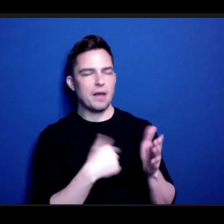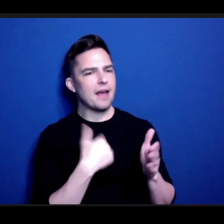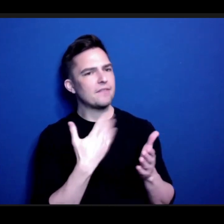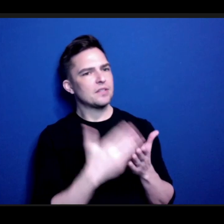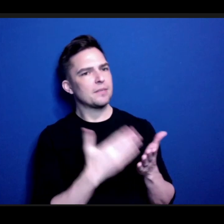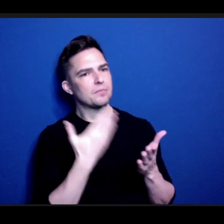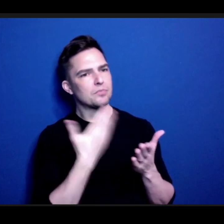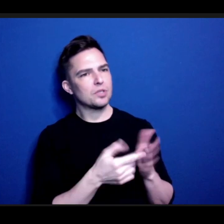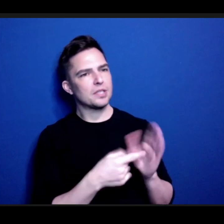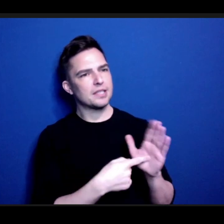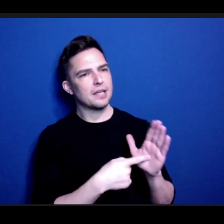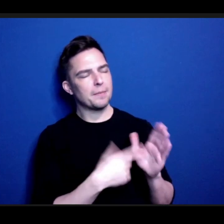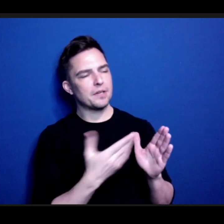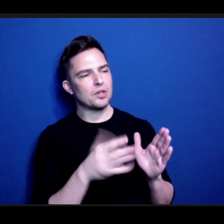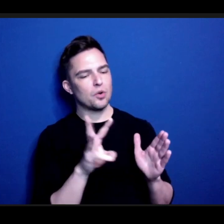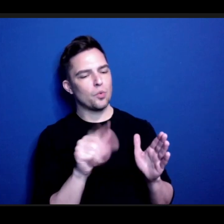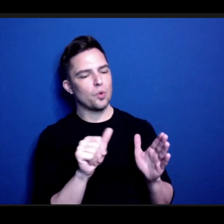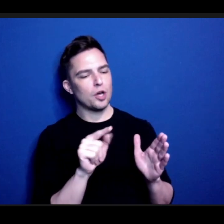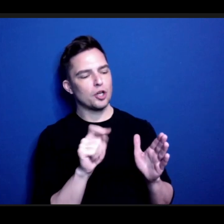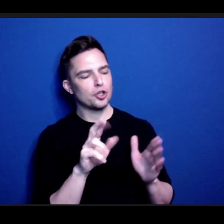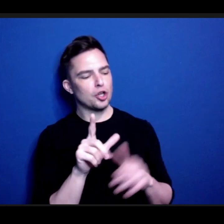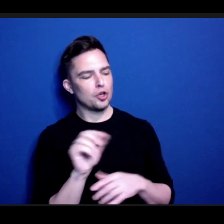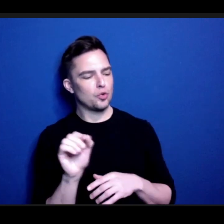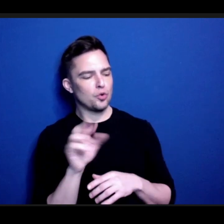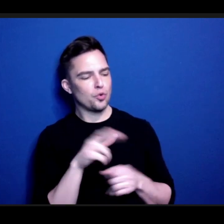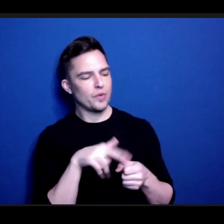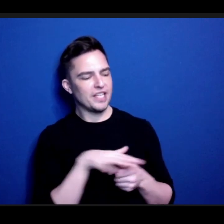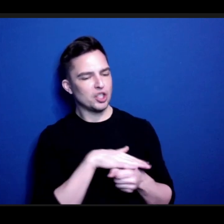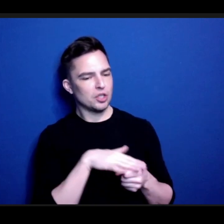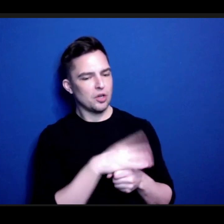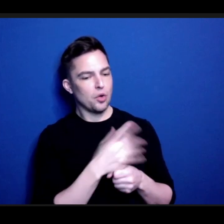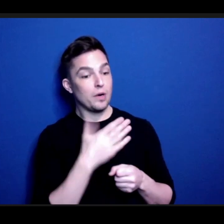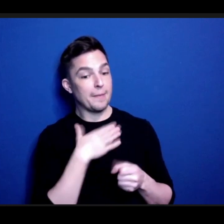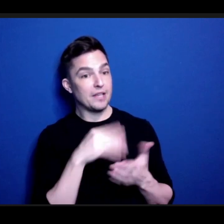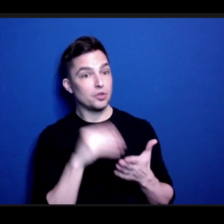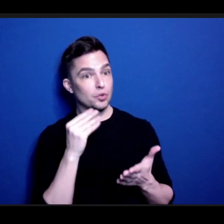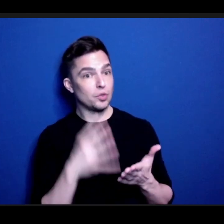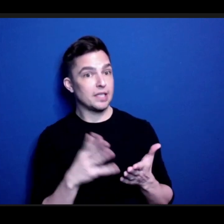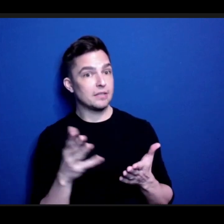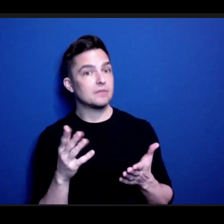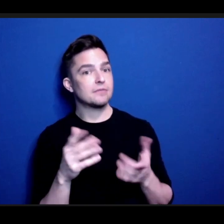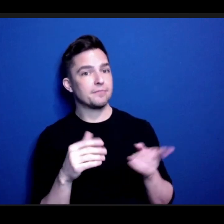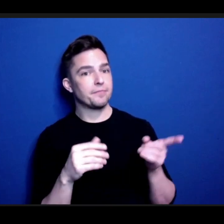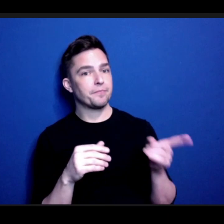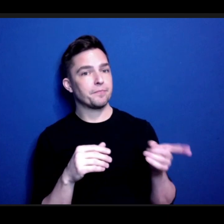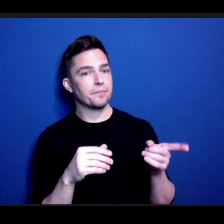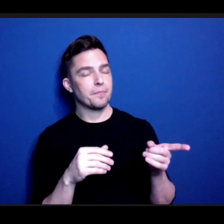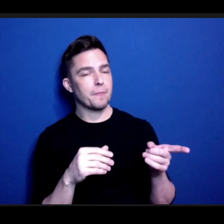from out here in Waterloo Region. So one of my students, who's a master student is actually